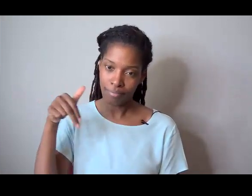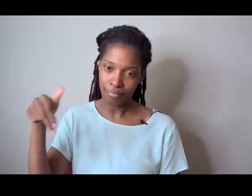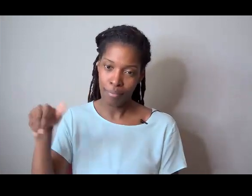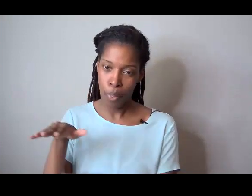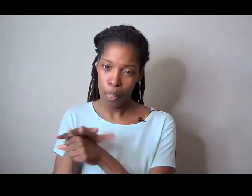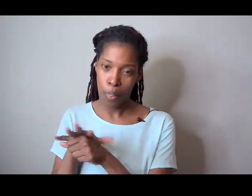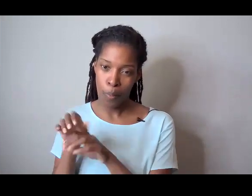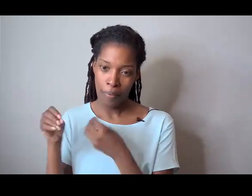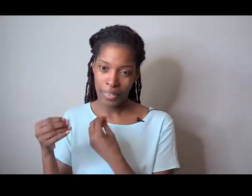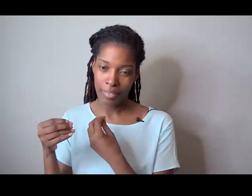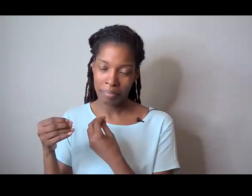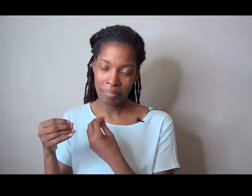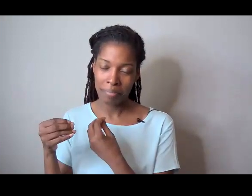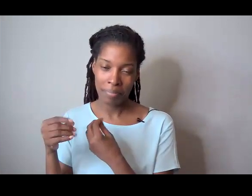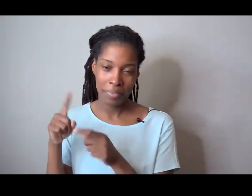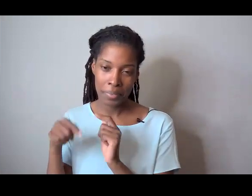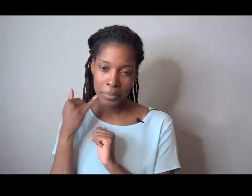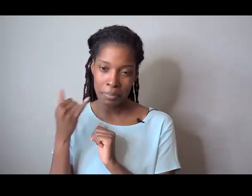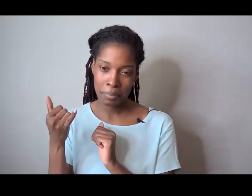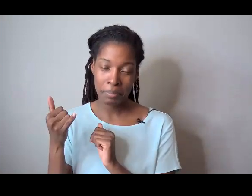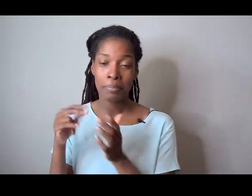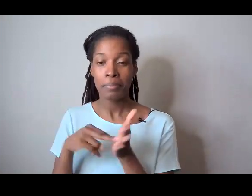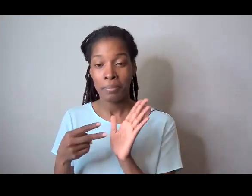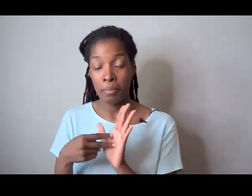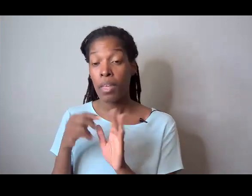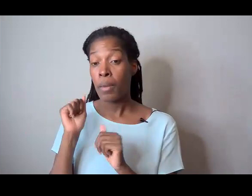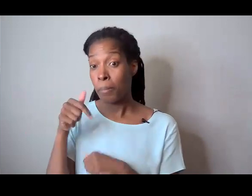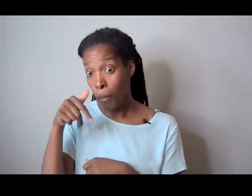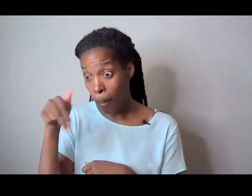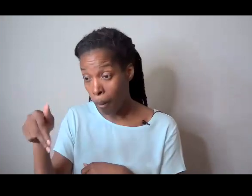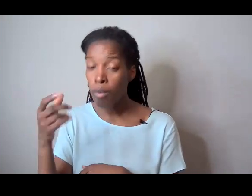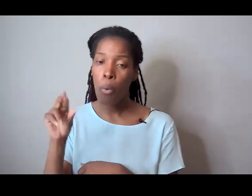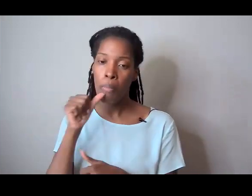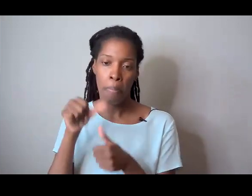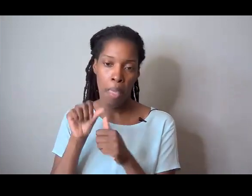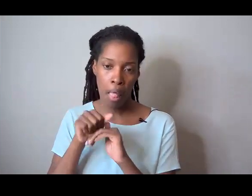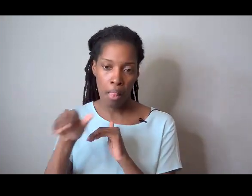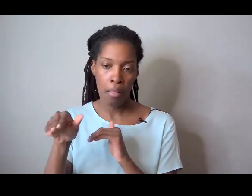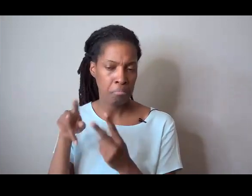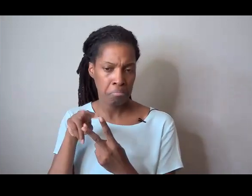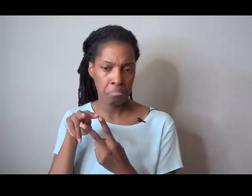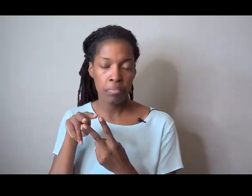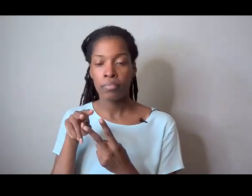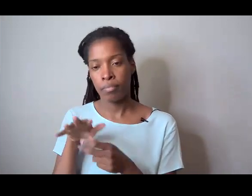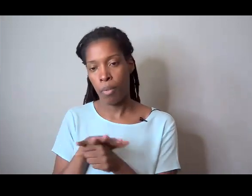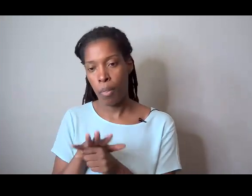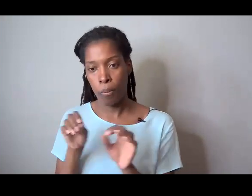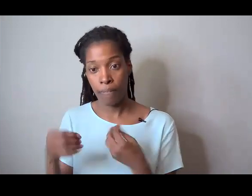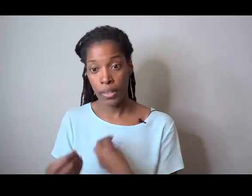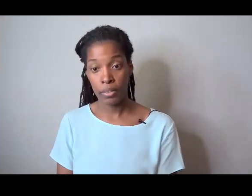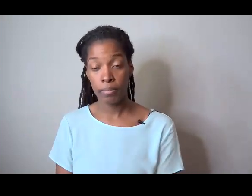So you're either going to be mailing it in or bringing it in to the local office. Yeah.